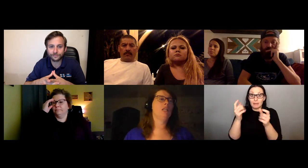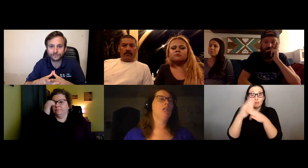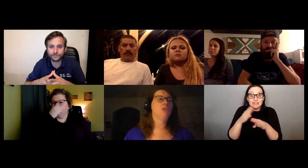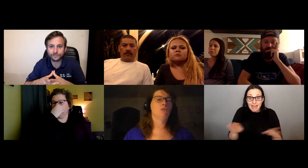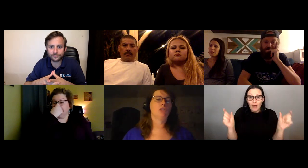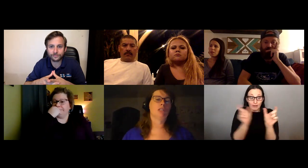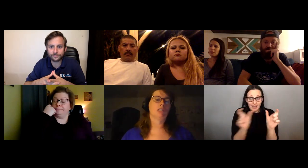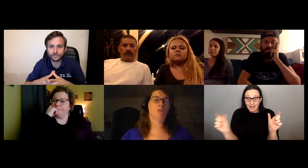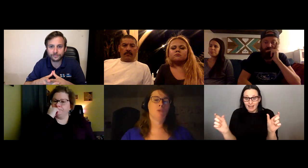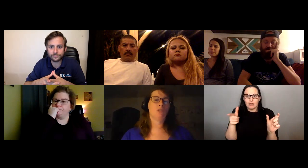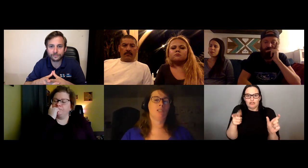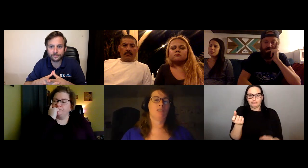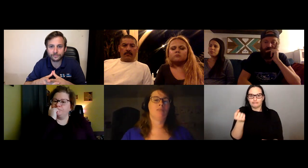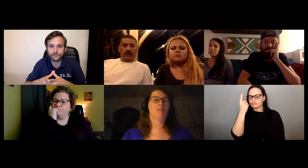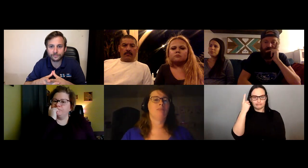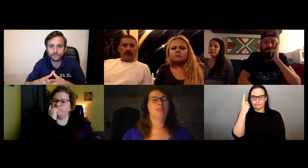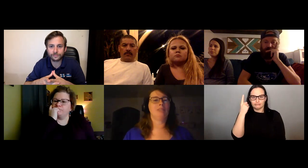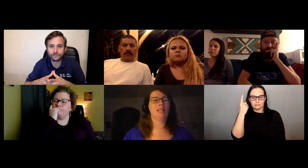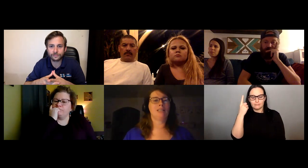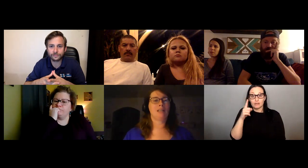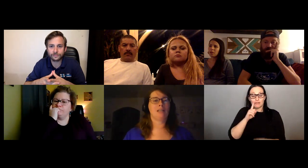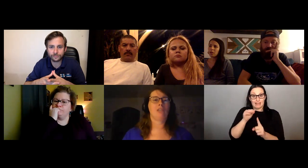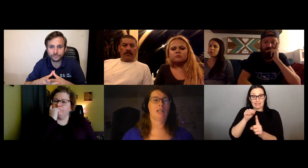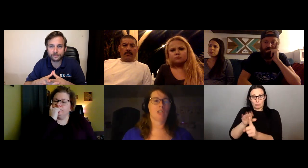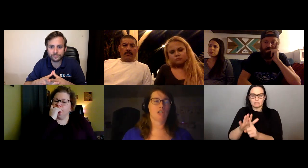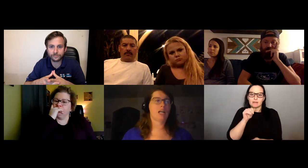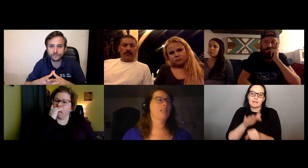so just exposing that's not enough you